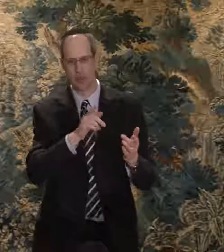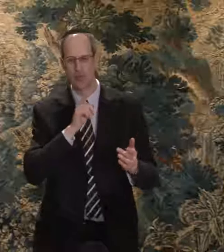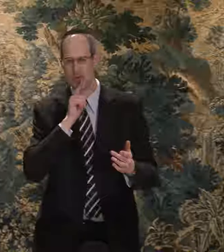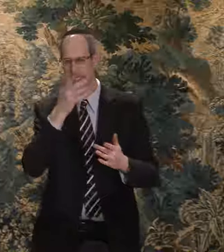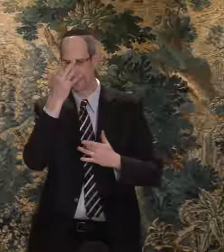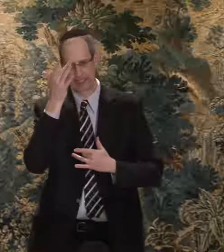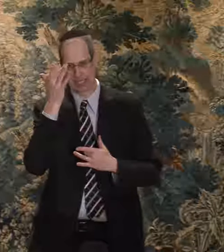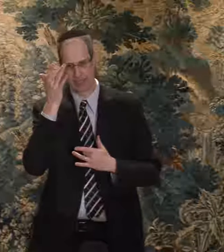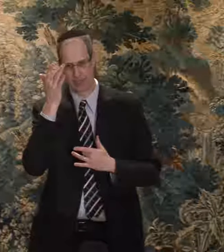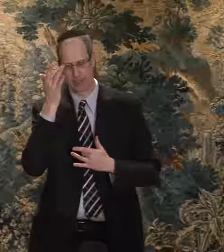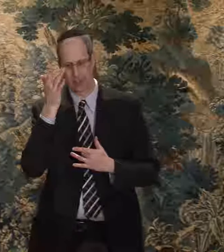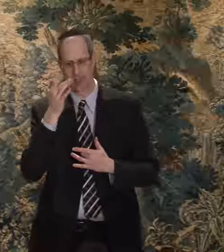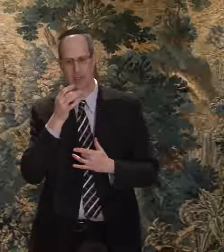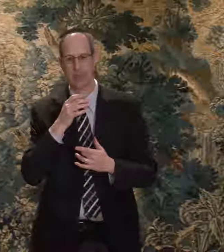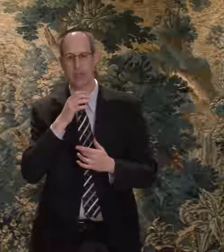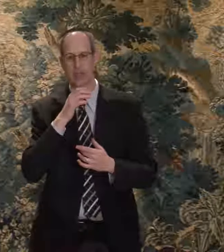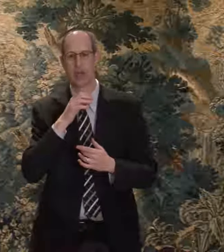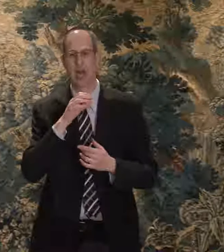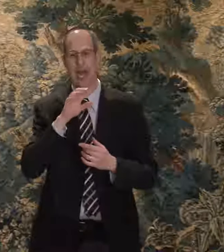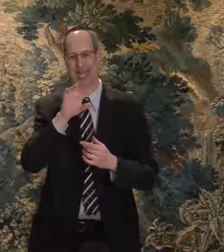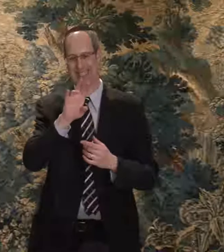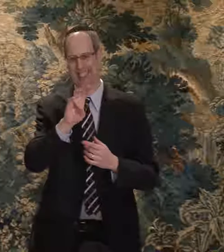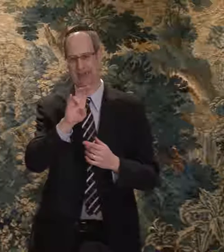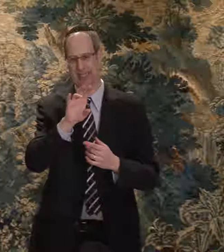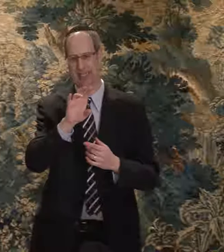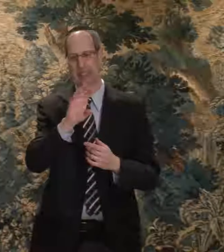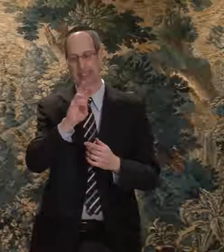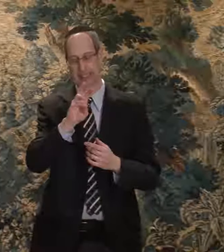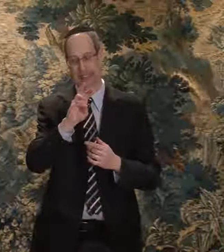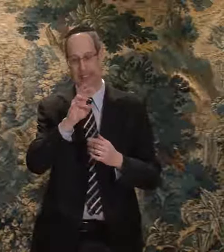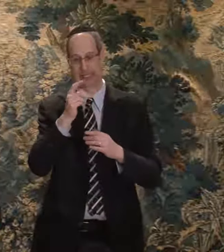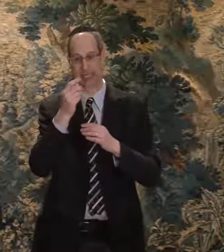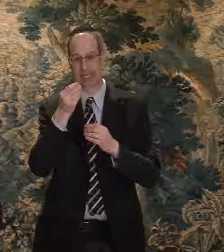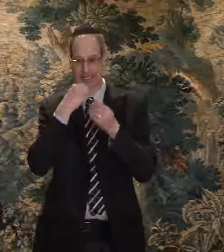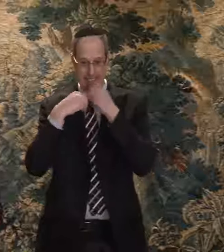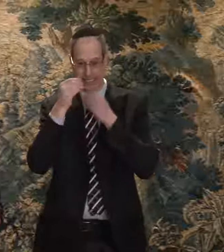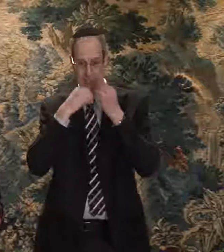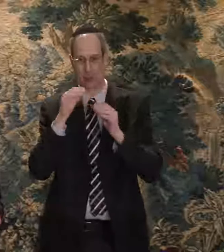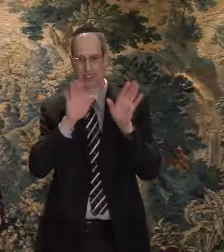and the 76 dinner of our deceased Earl was going to be on a Sunday night and he